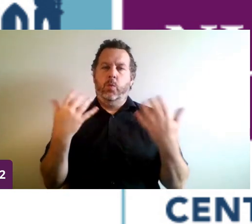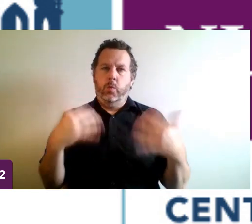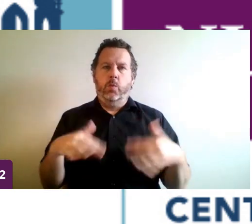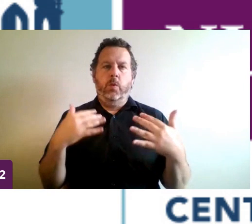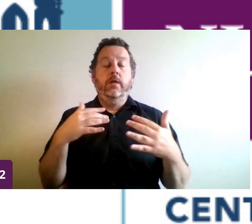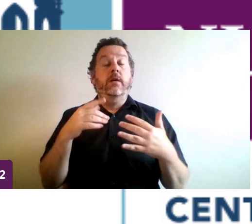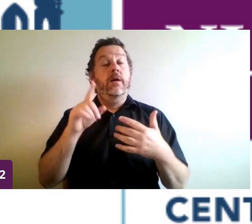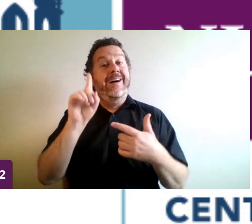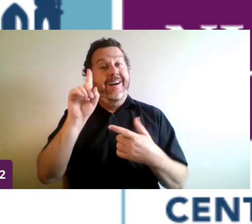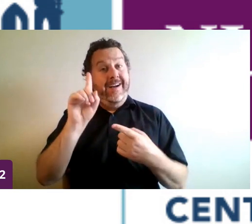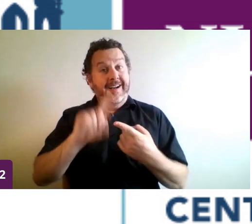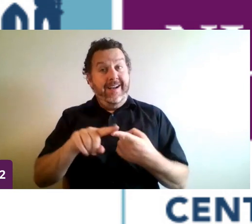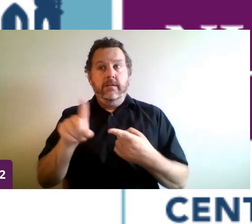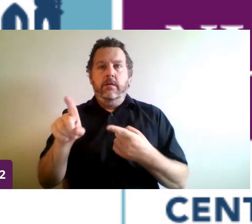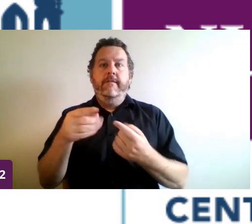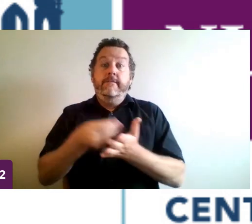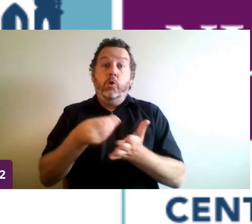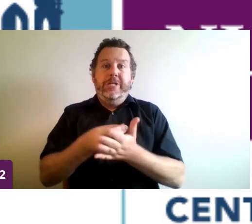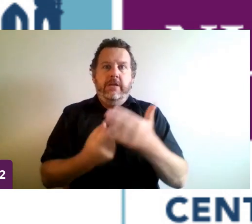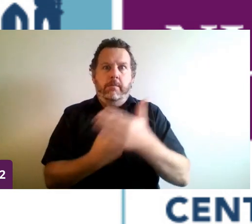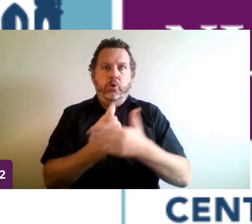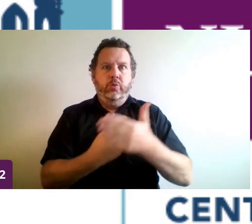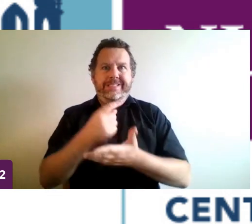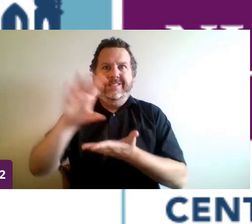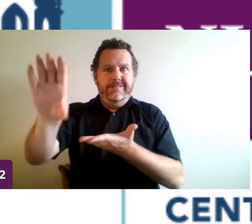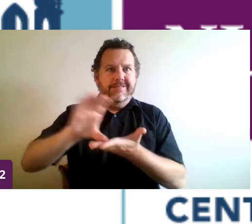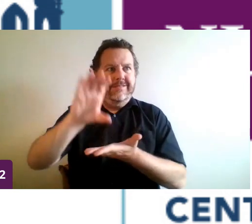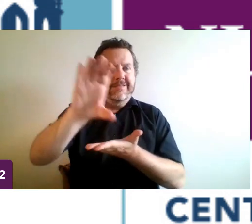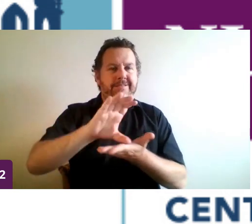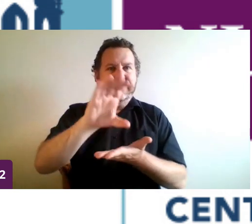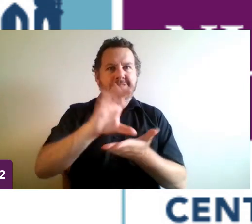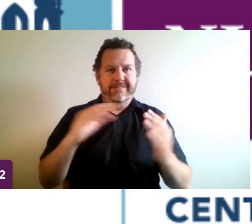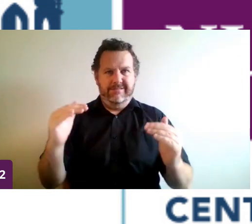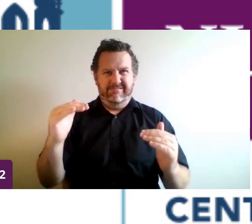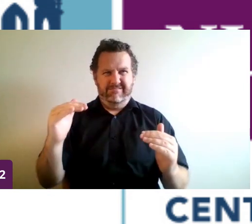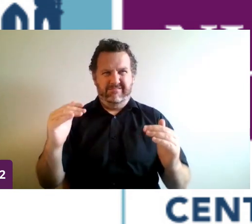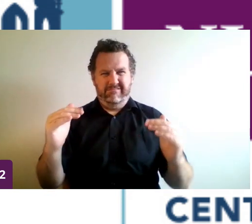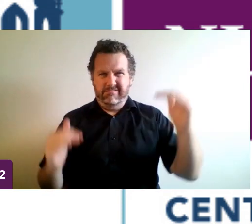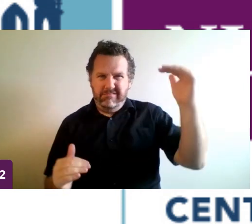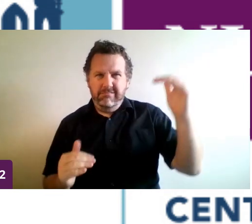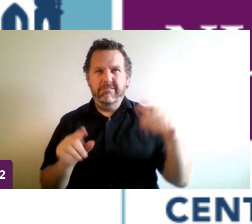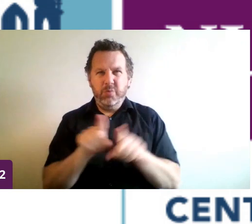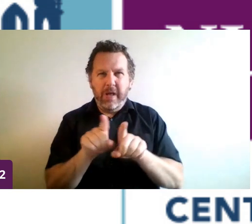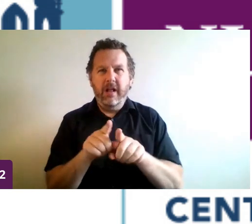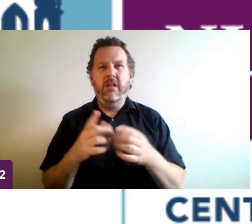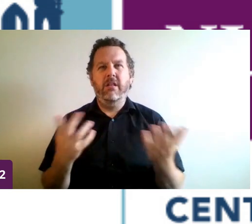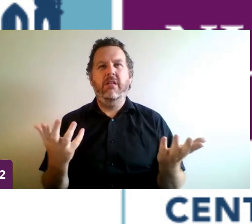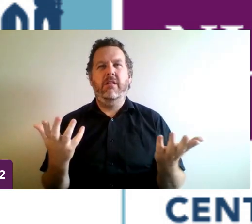And just opportunities for a variety of needs.